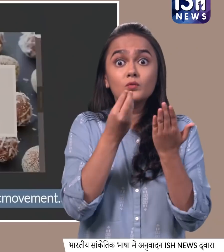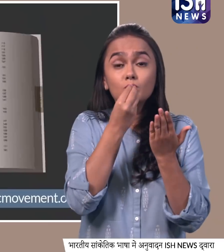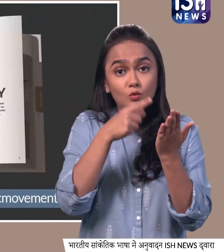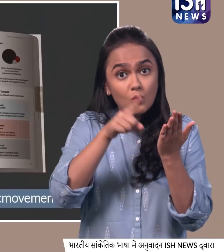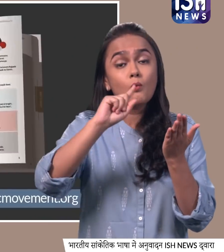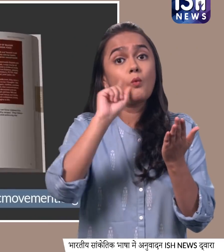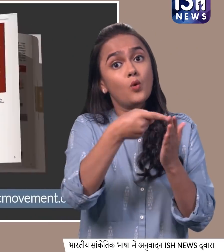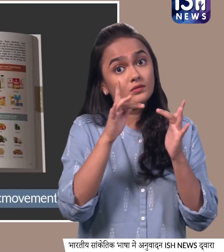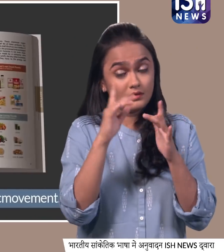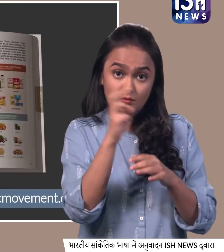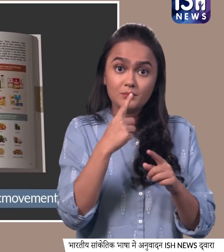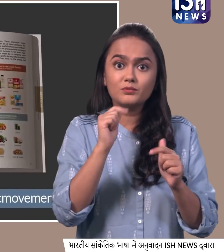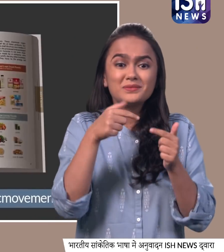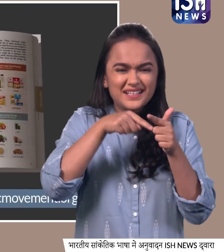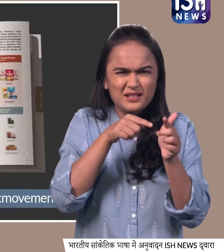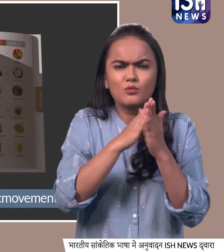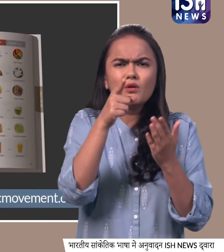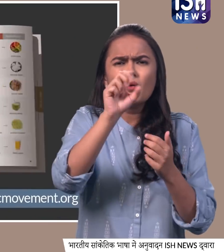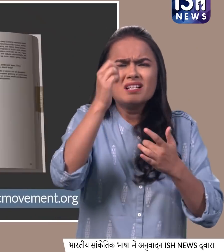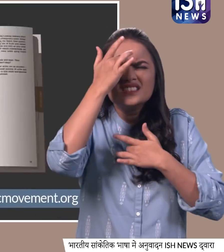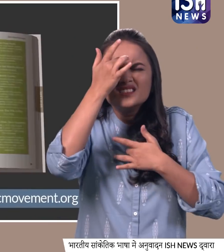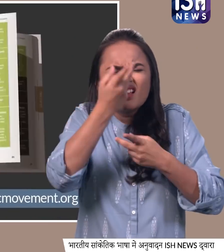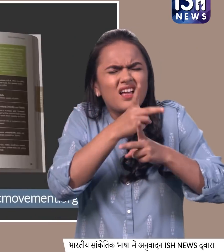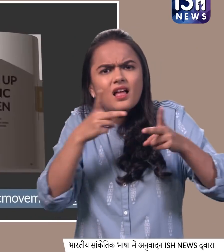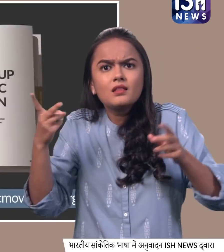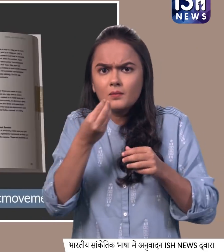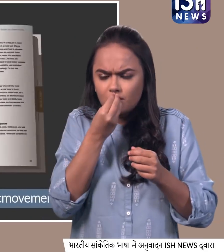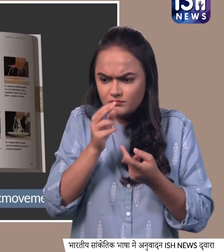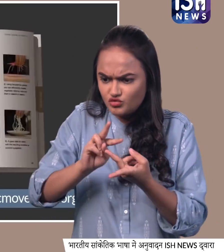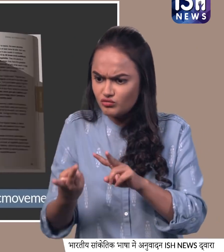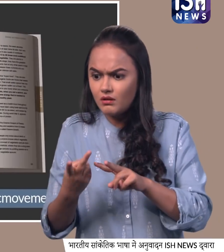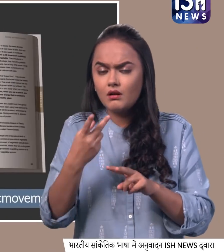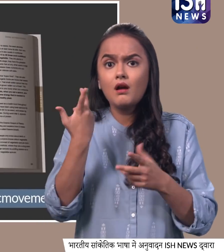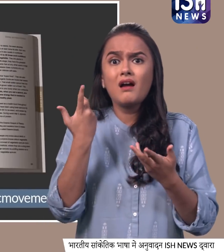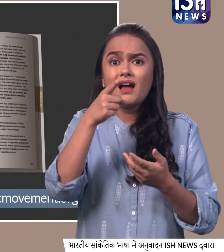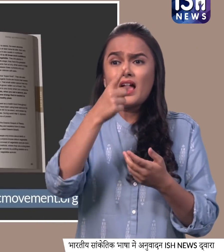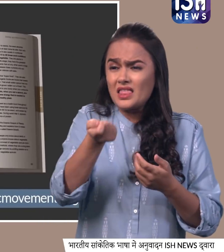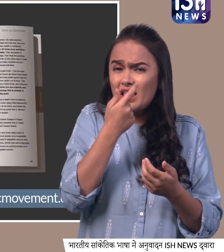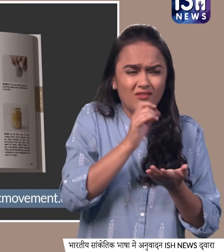In this book, we have shown how you can reverse any disease by changing your food without any medicine